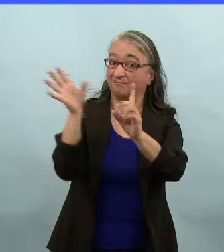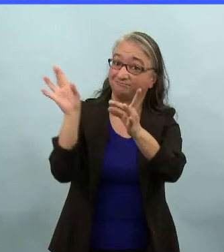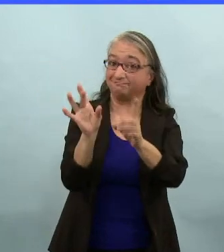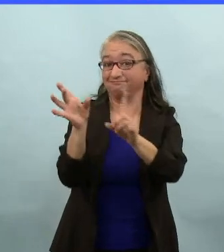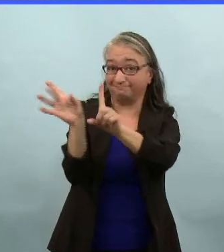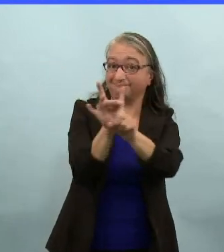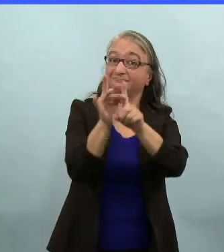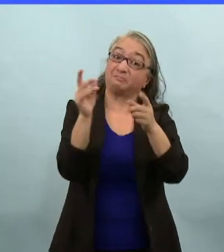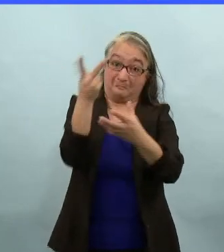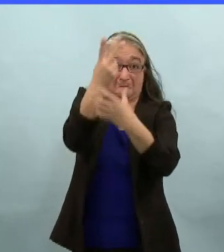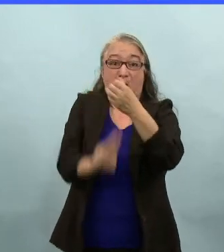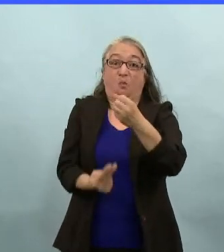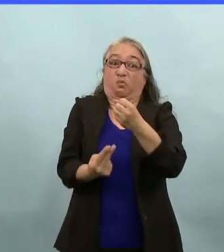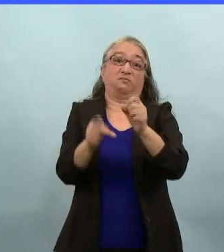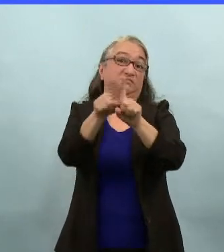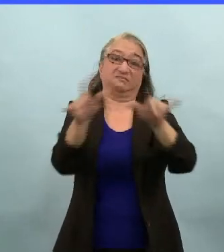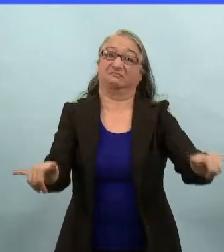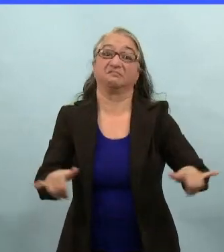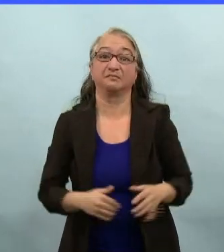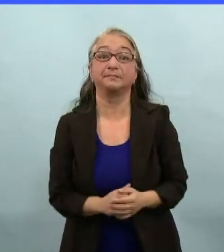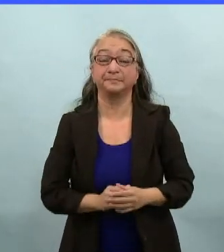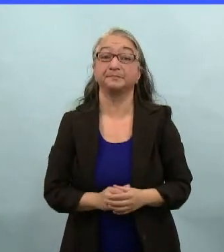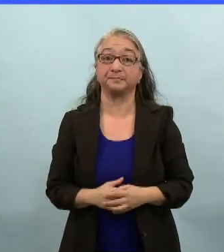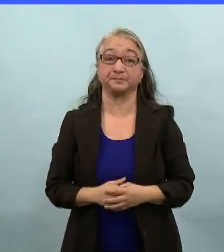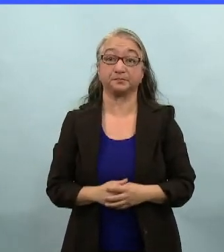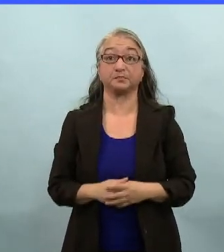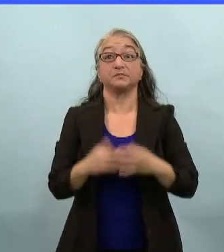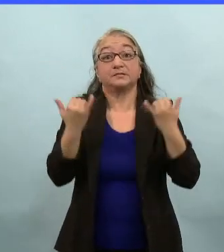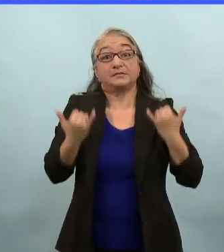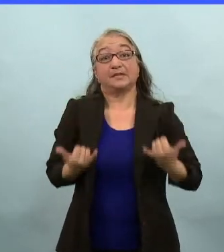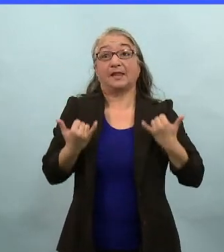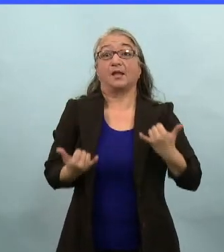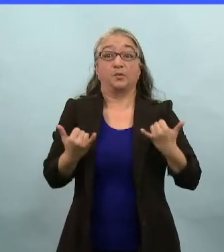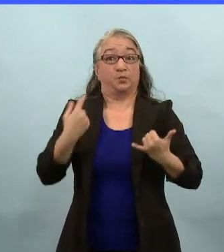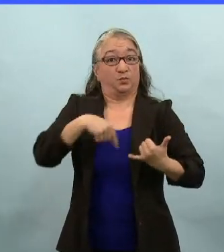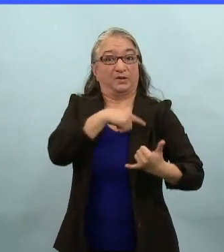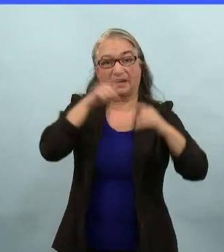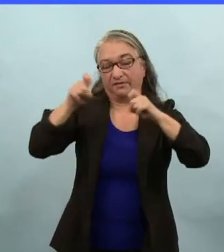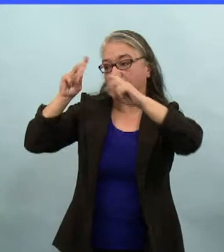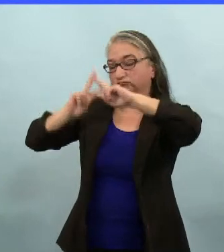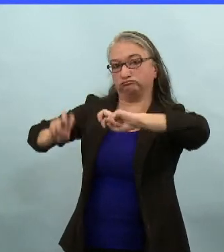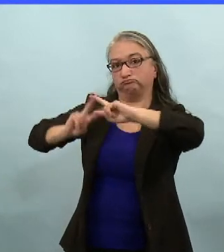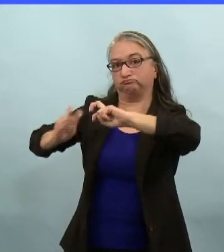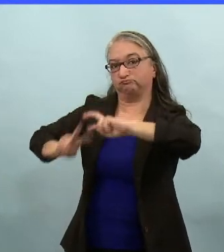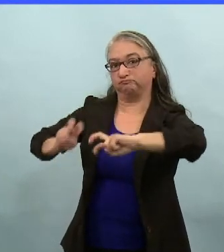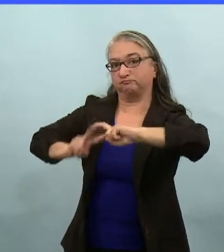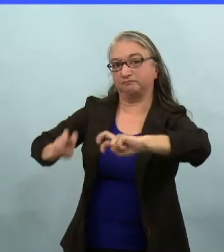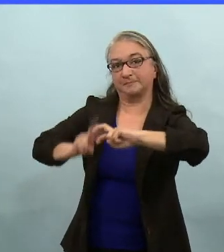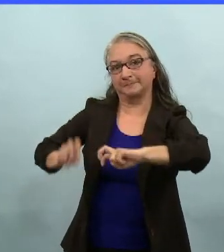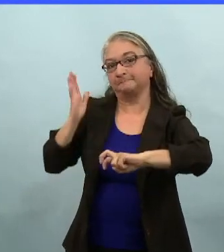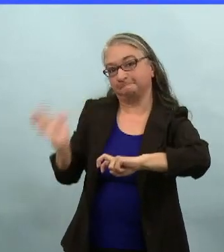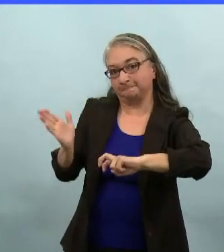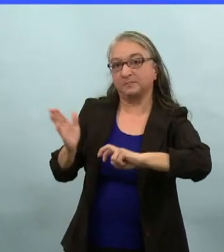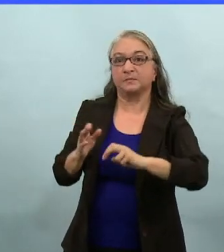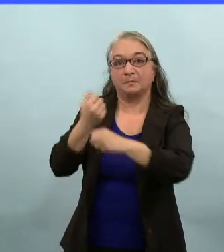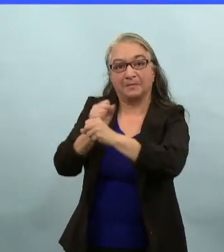our system needs in this ever evolving landscape we need to ensure that we continue to have icu